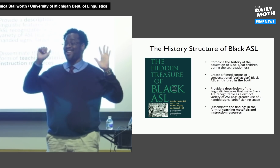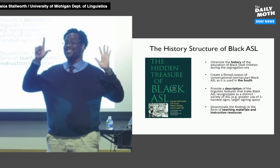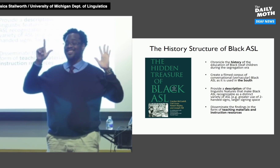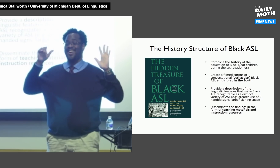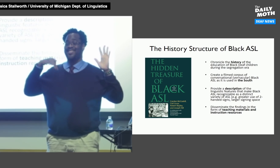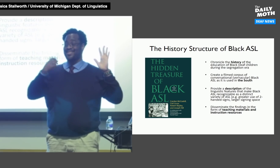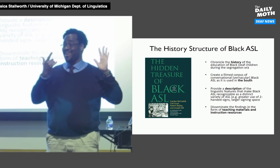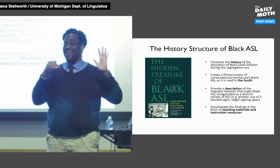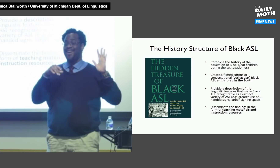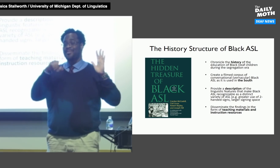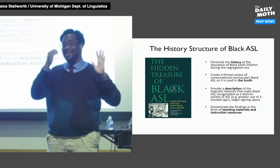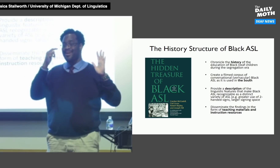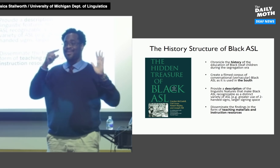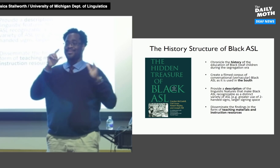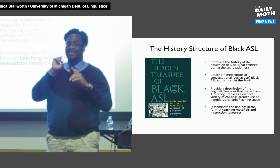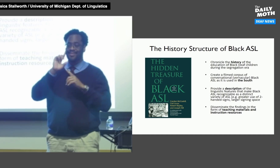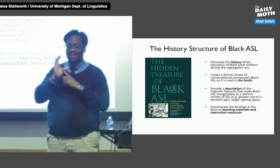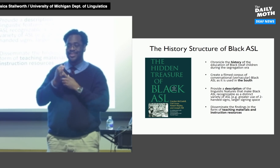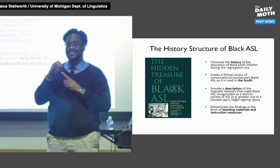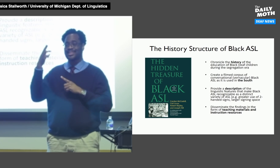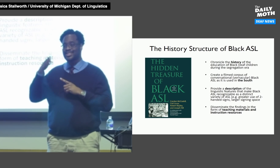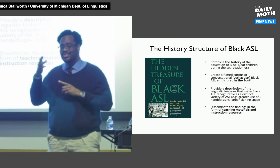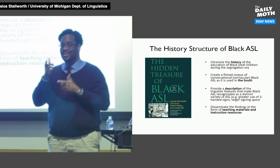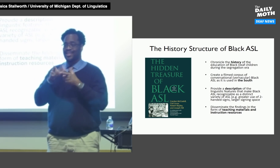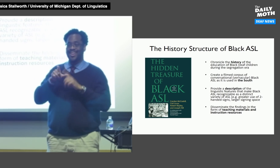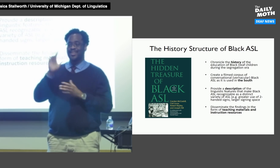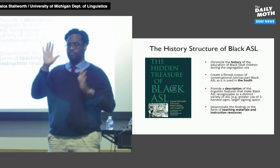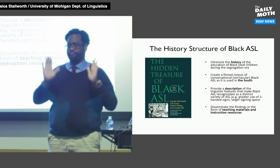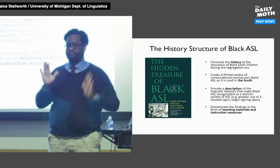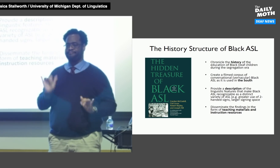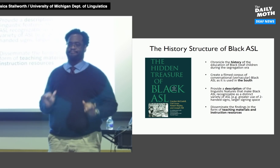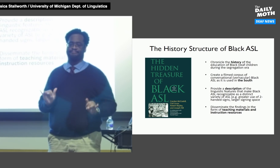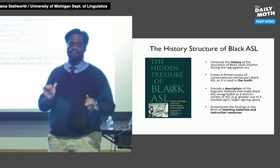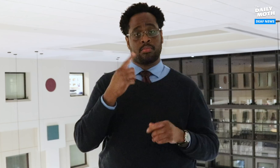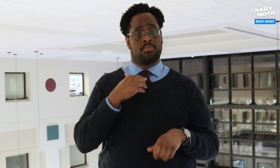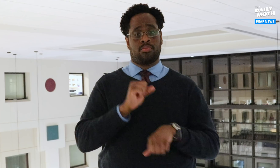So, many of you took ASL classes but have not learned about Black Deaf culture, history, or language.